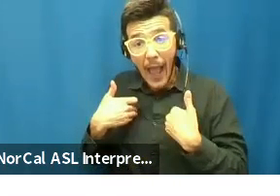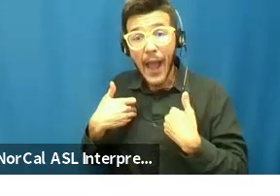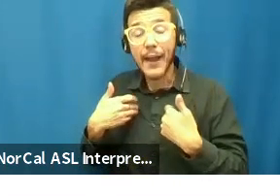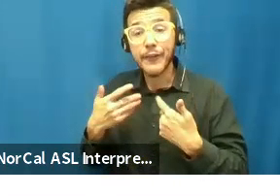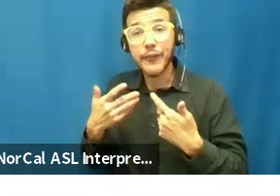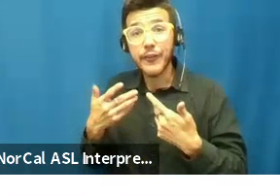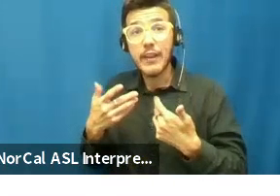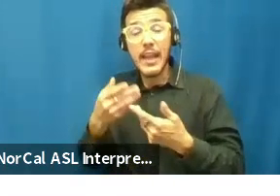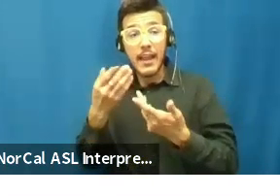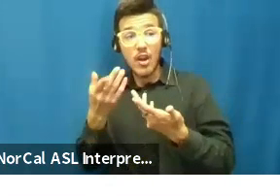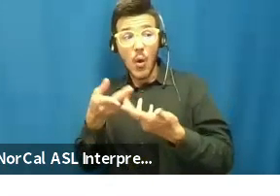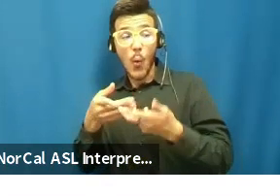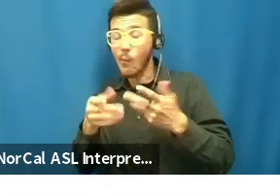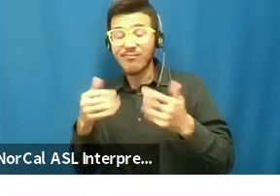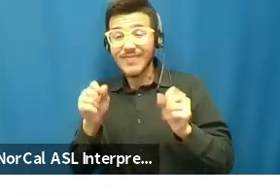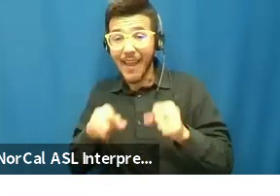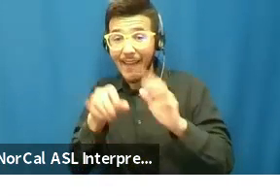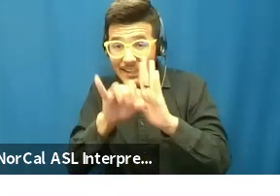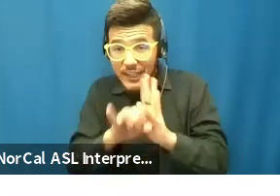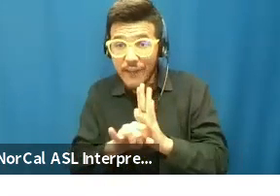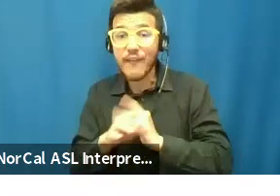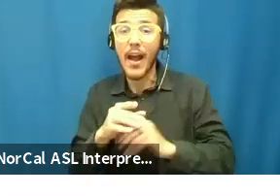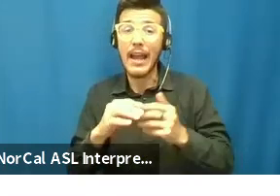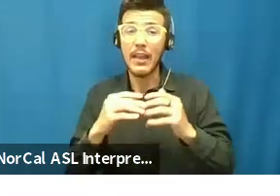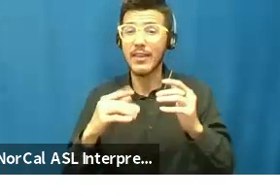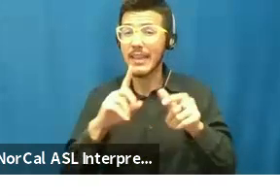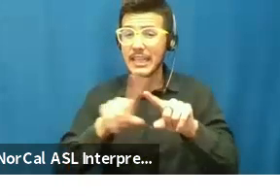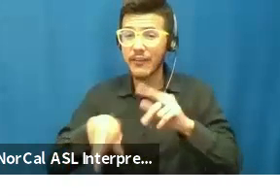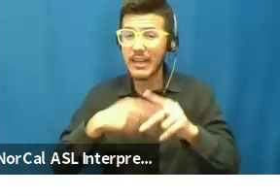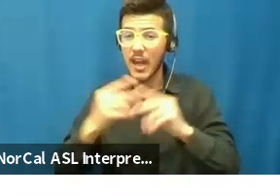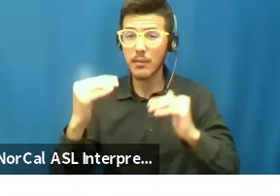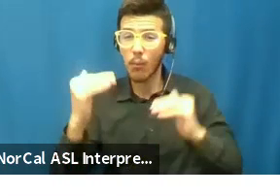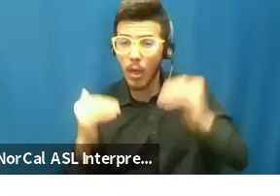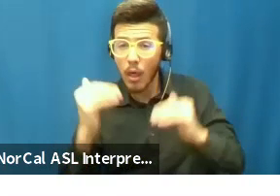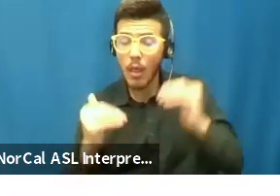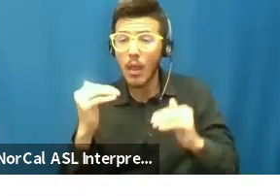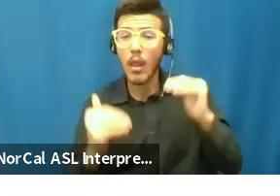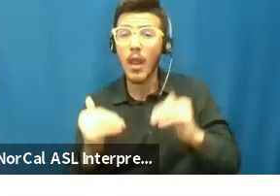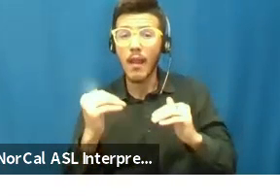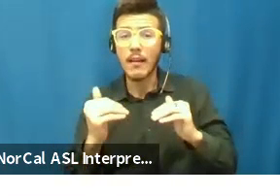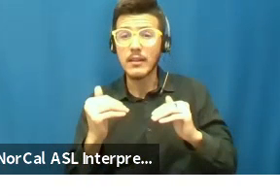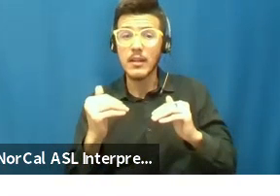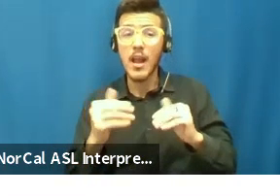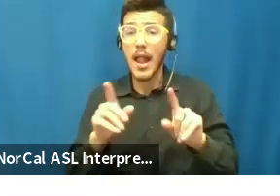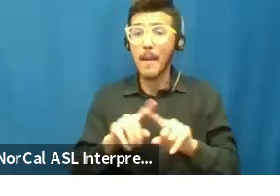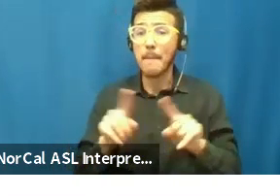disparities because of that. But we had no idea how the COVID 19 pandemic has comprehensively